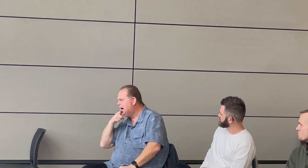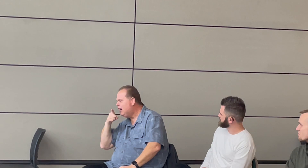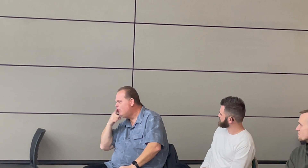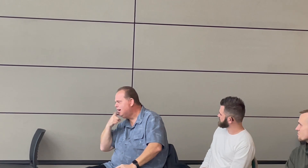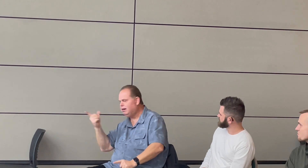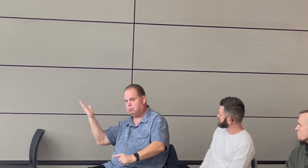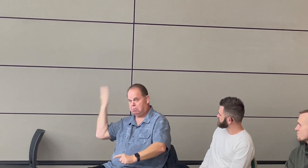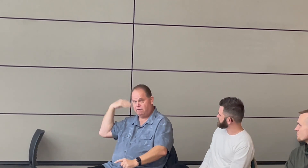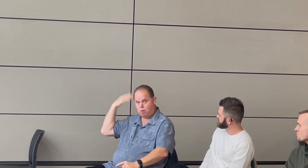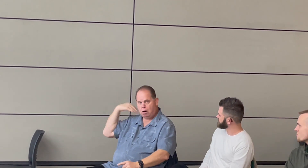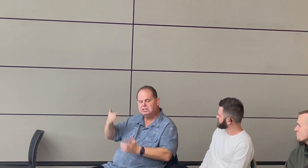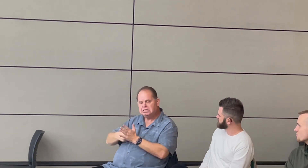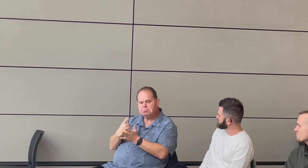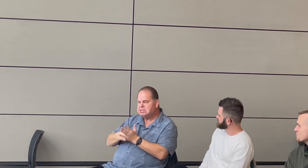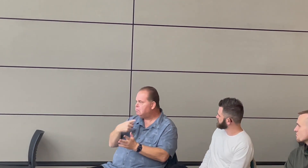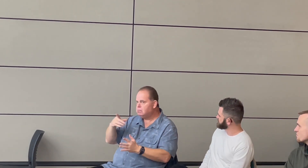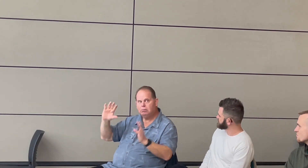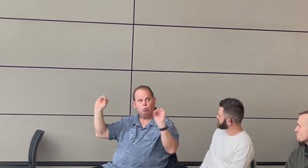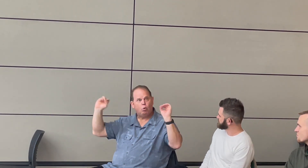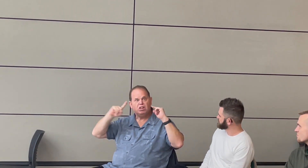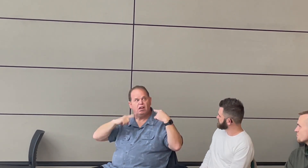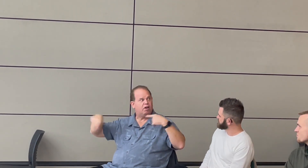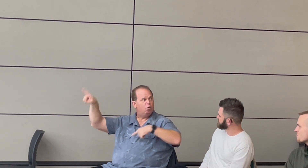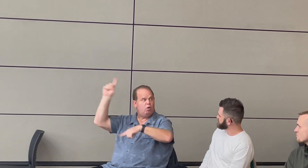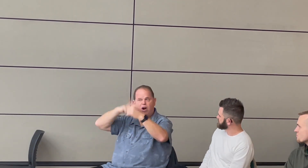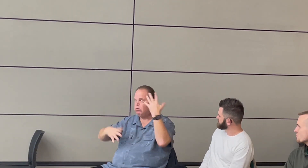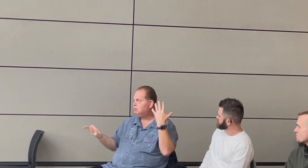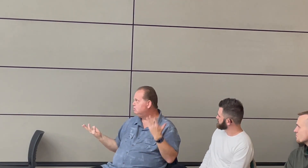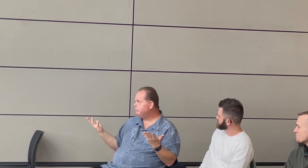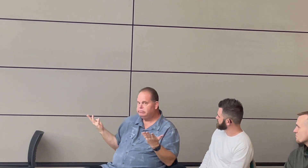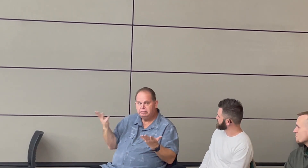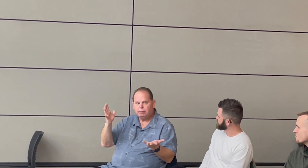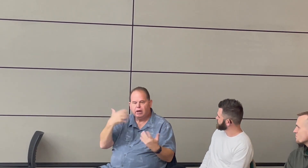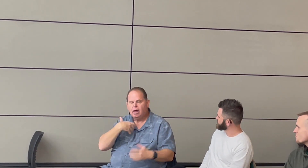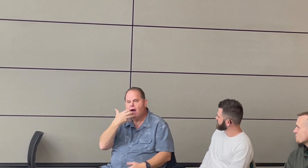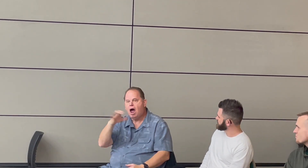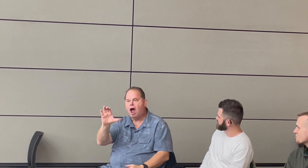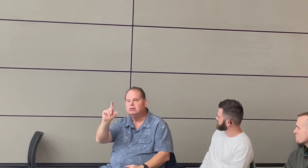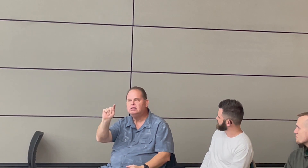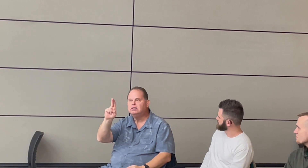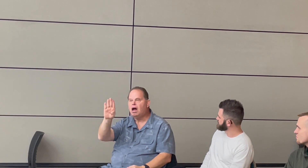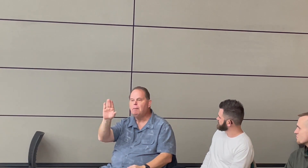signing was okay Communication in that world was okay and what didn't bother me before talking to